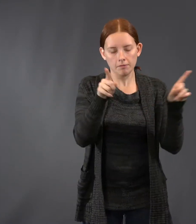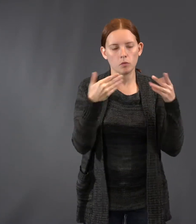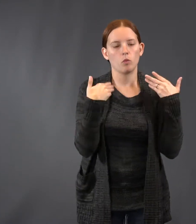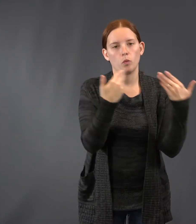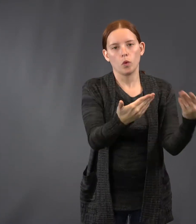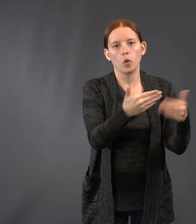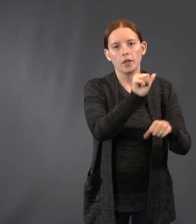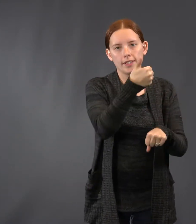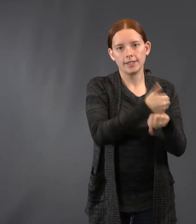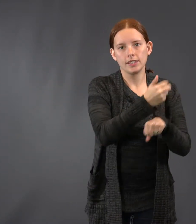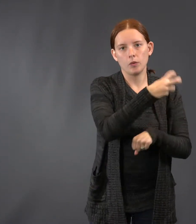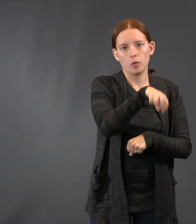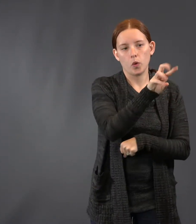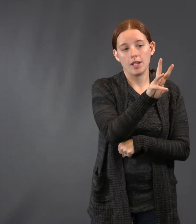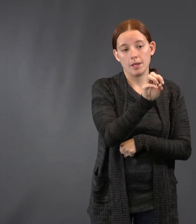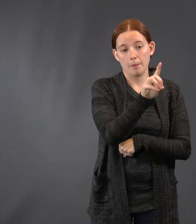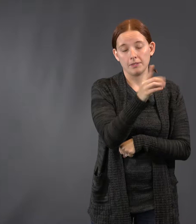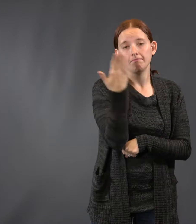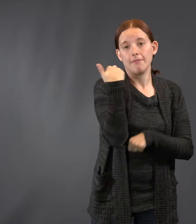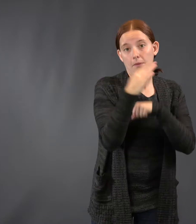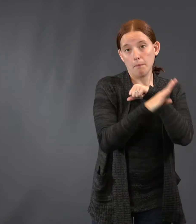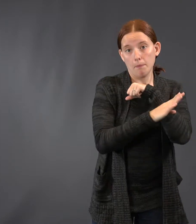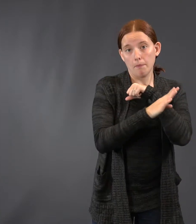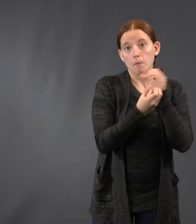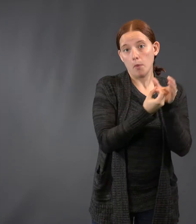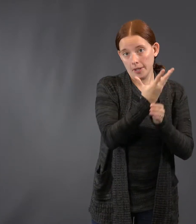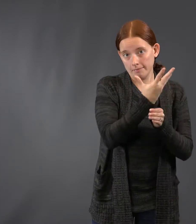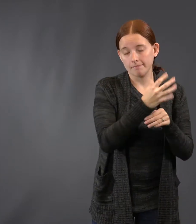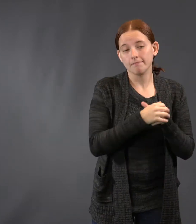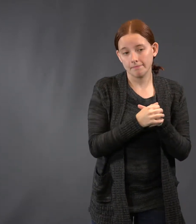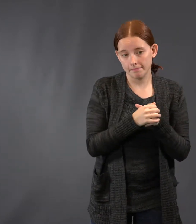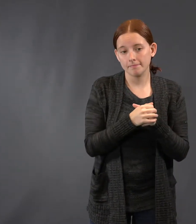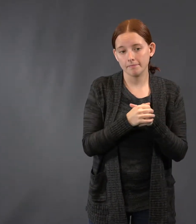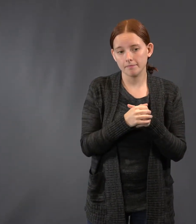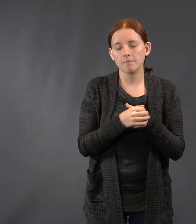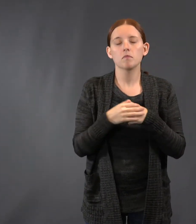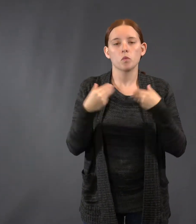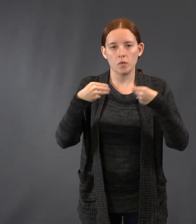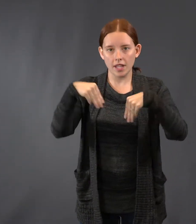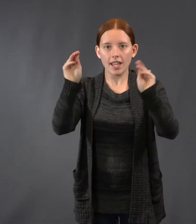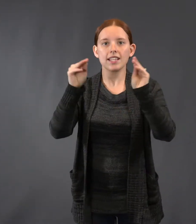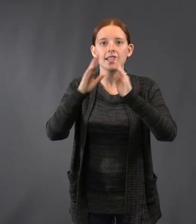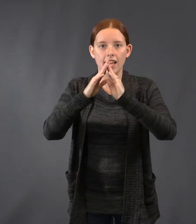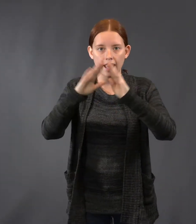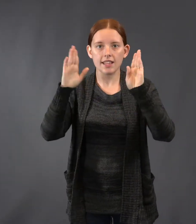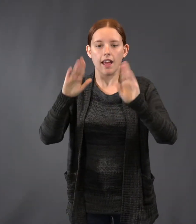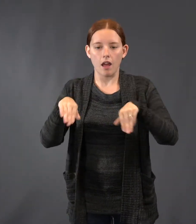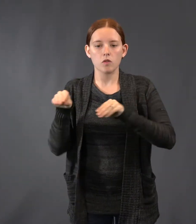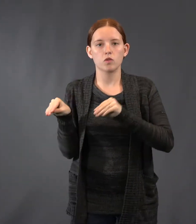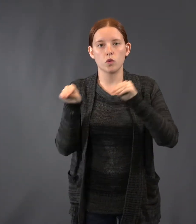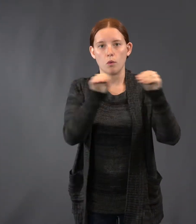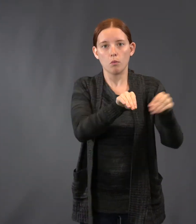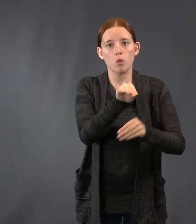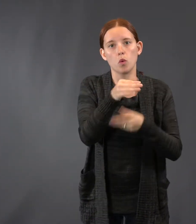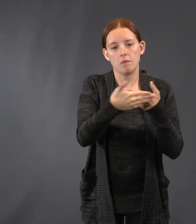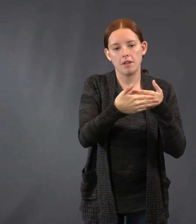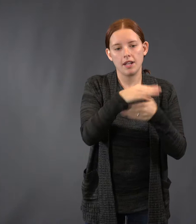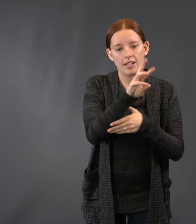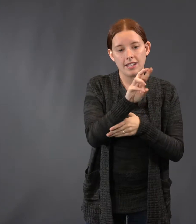So we scheduled a tour with WSD last spring. We ended up selling our house to move into the area, as my youngest